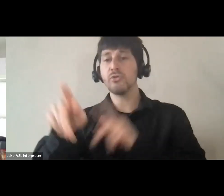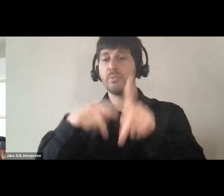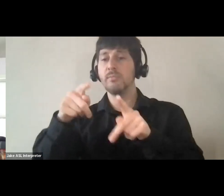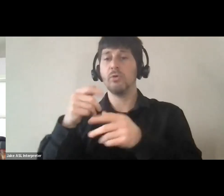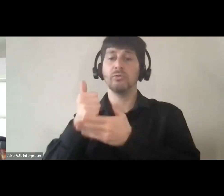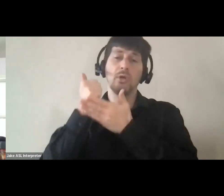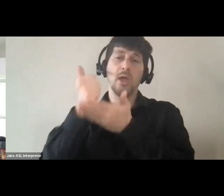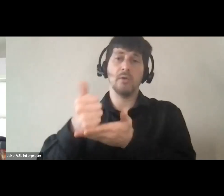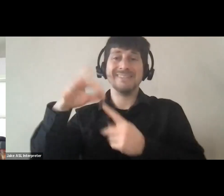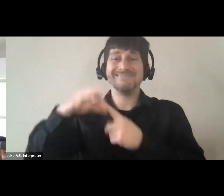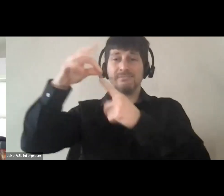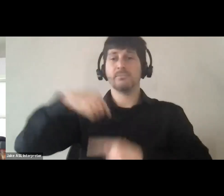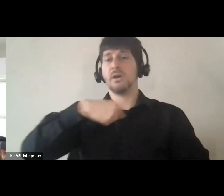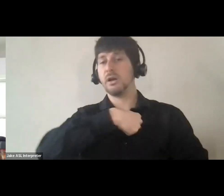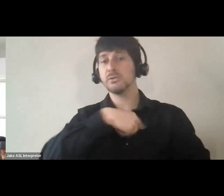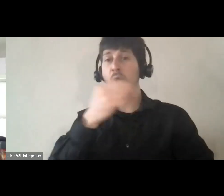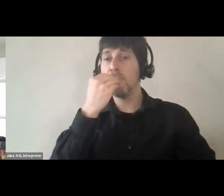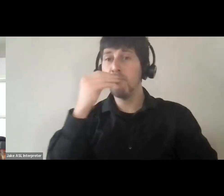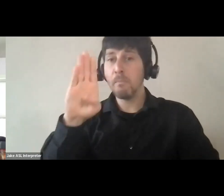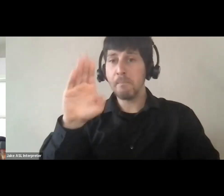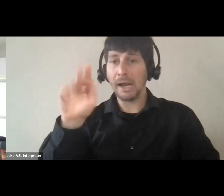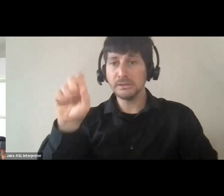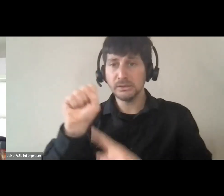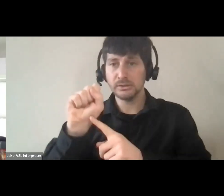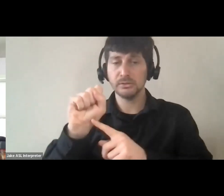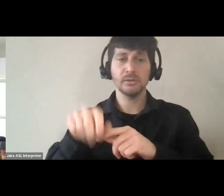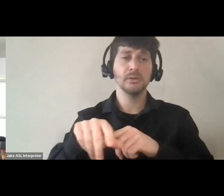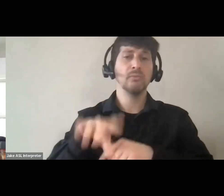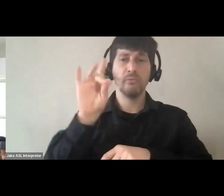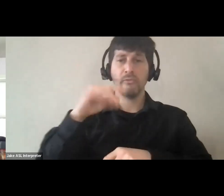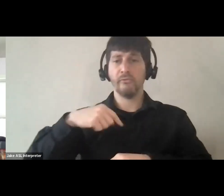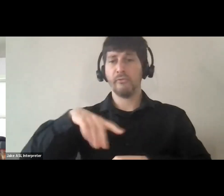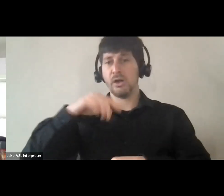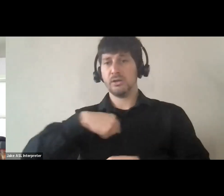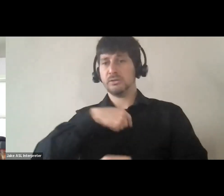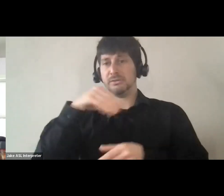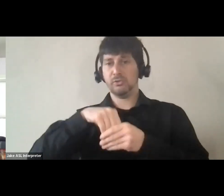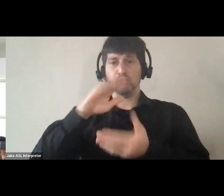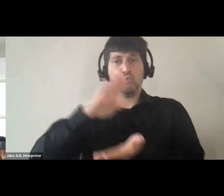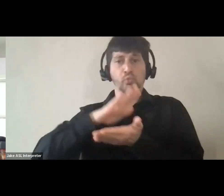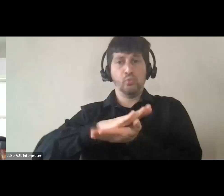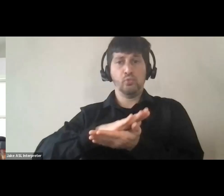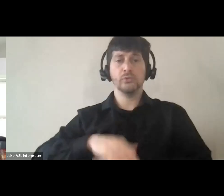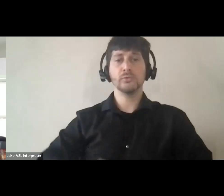Look for us in space whereas everybody else has been helped but us. Look for us in food banks.